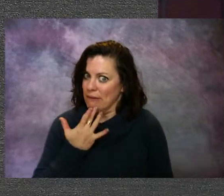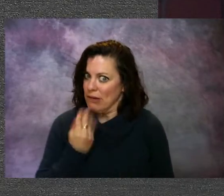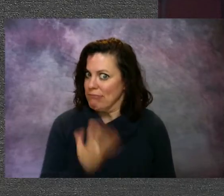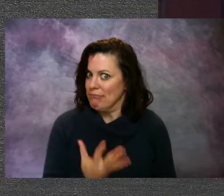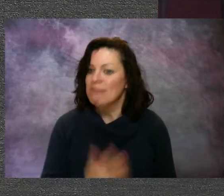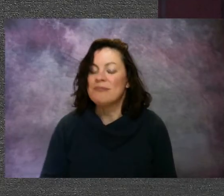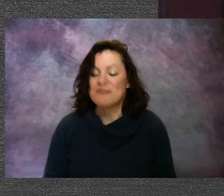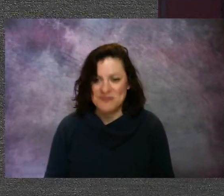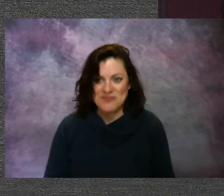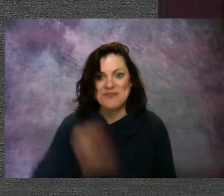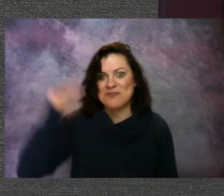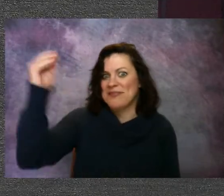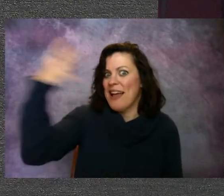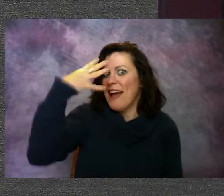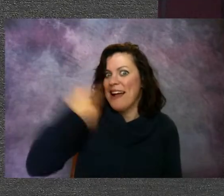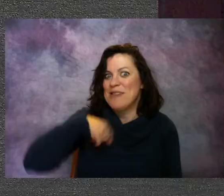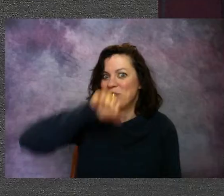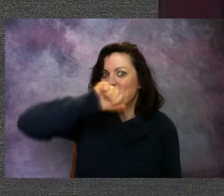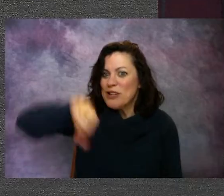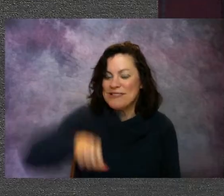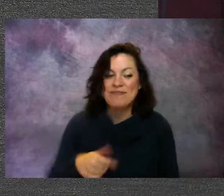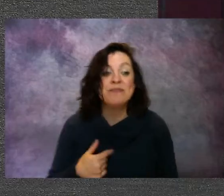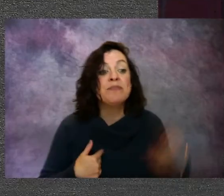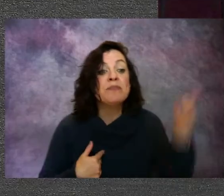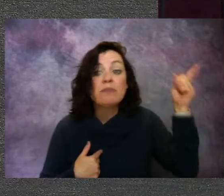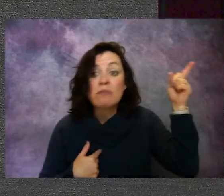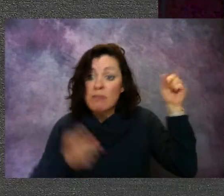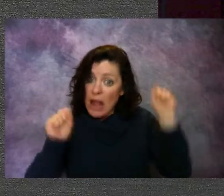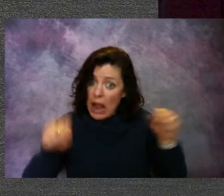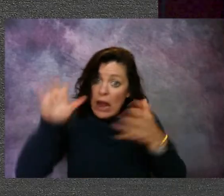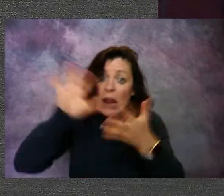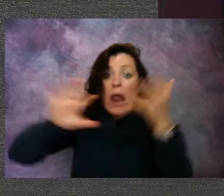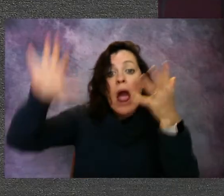or we can have the cloudy weather